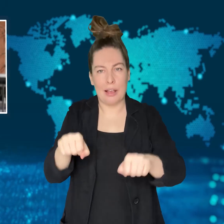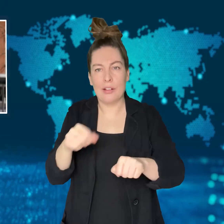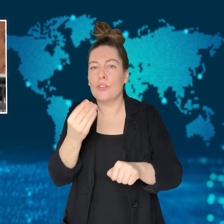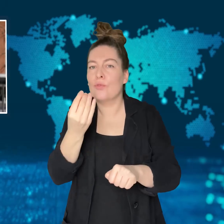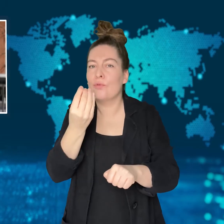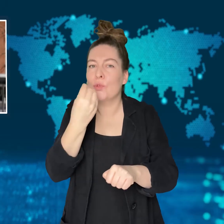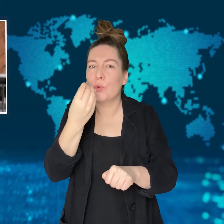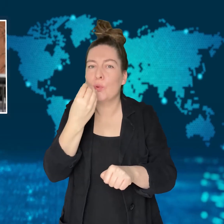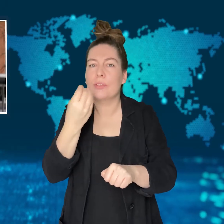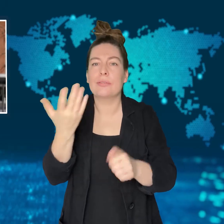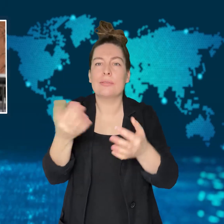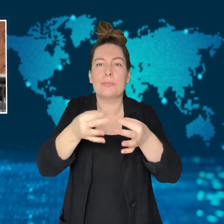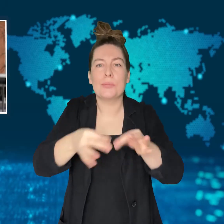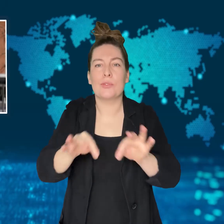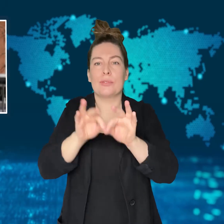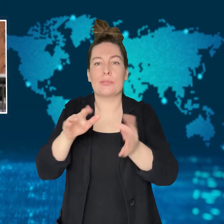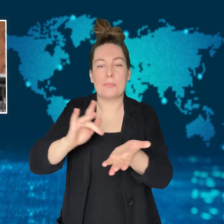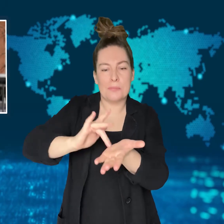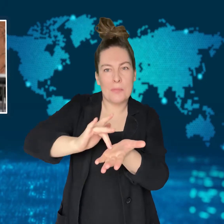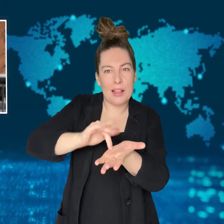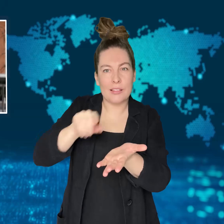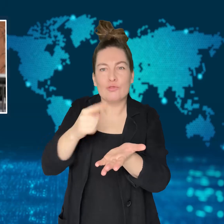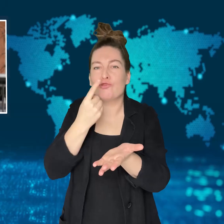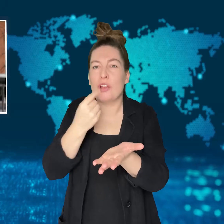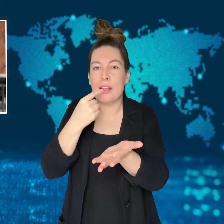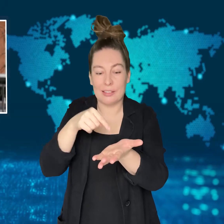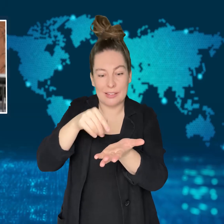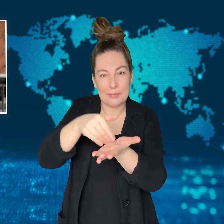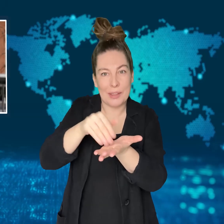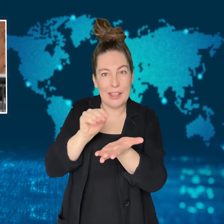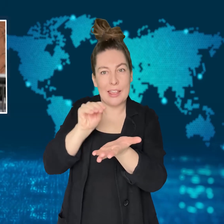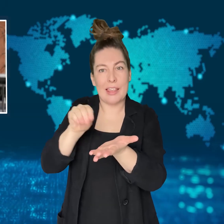possible cancer risks.